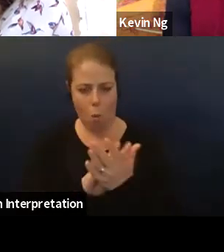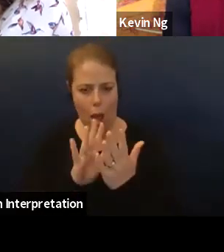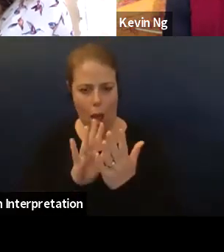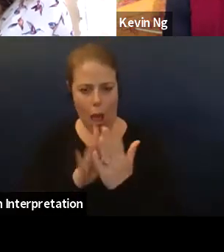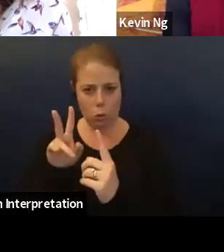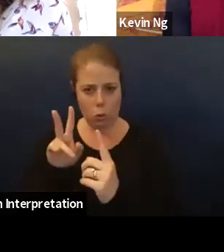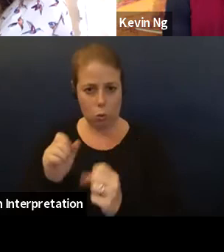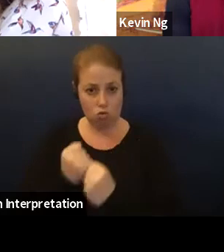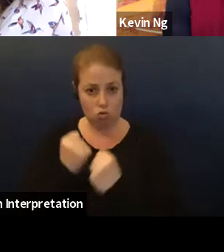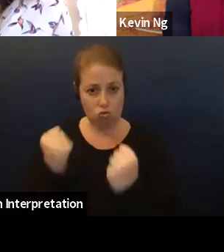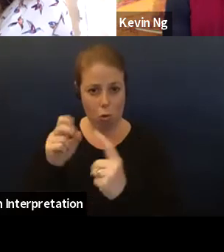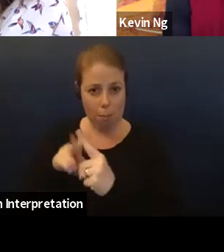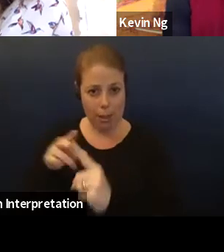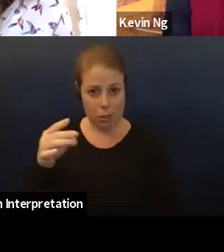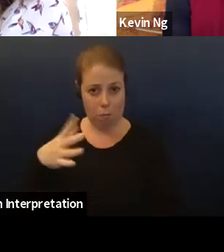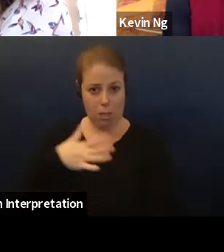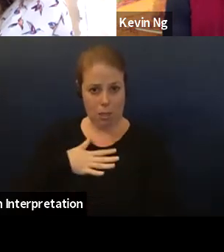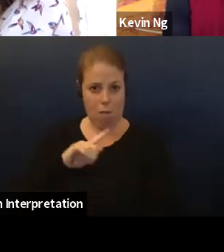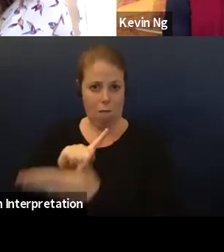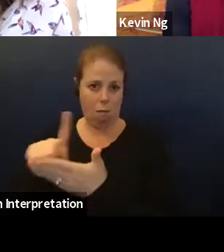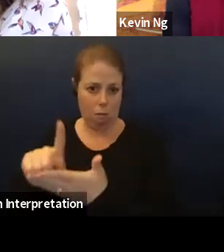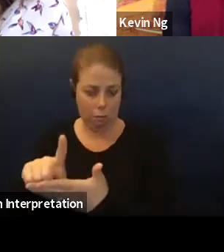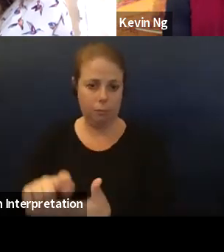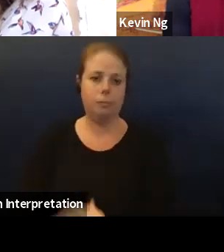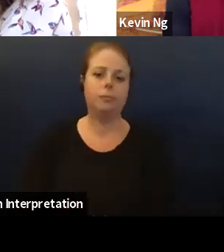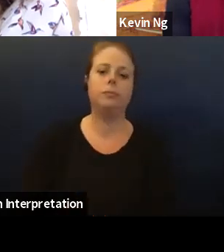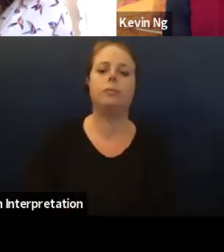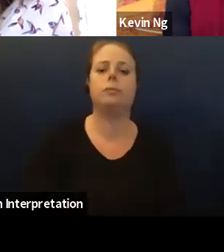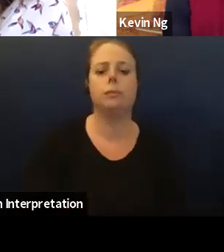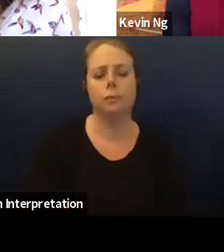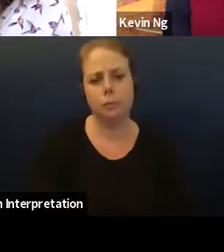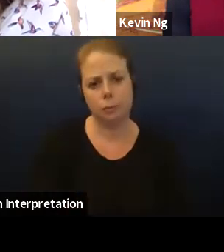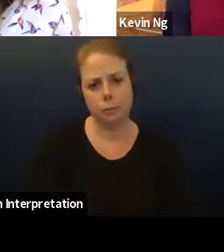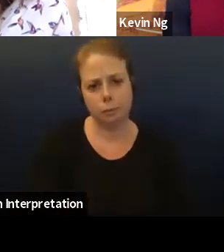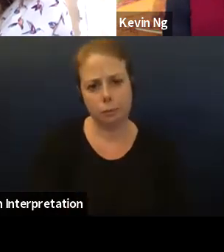kind of be a combination of your passionate language and commitment to your practice,